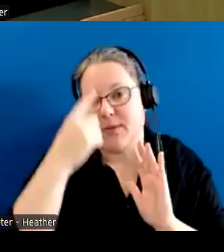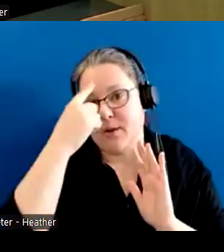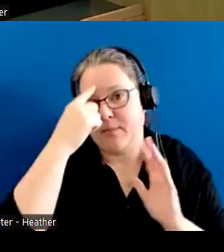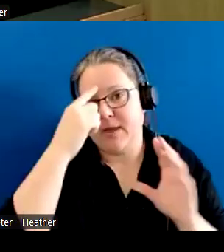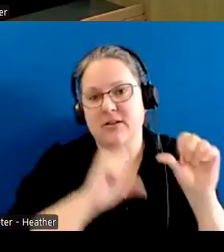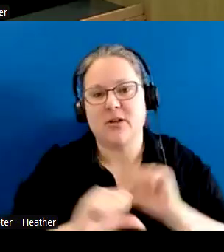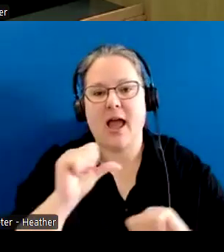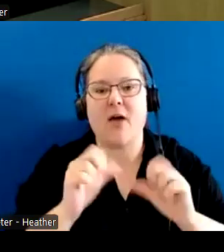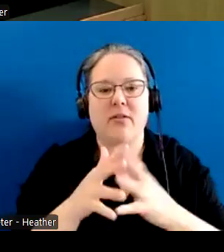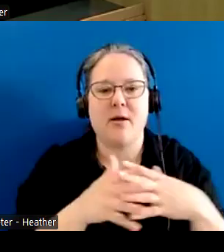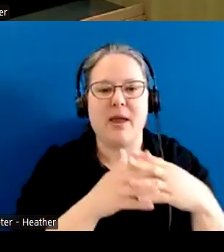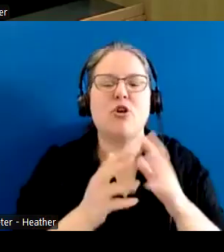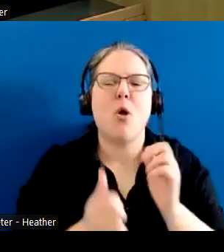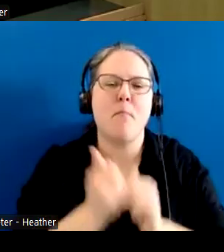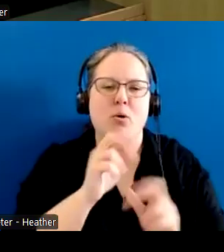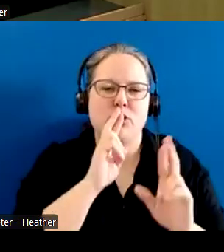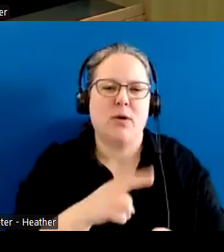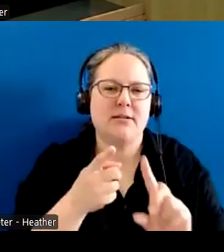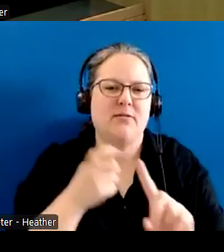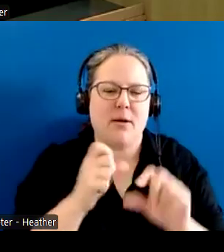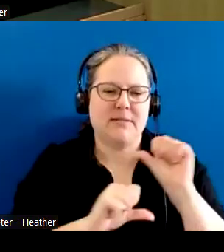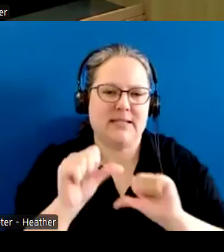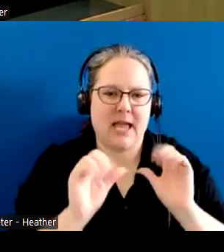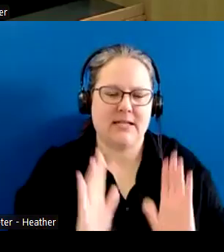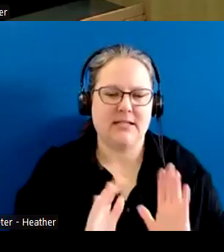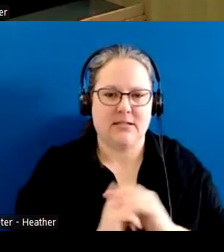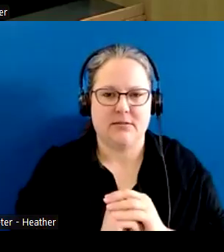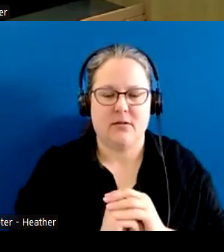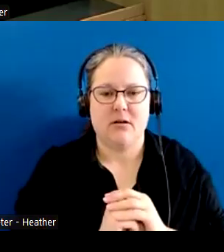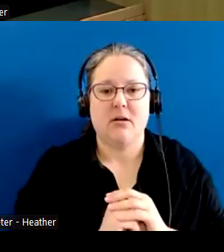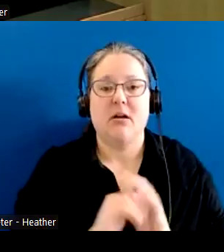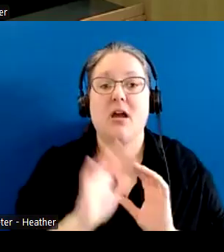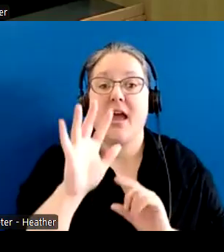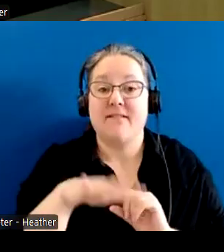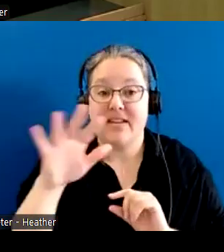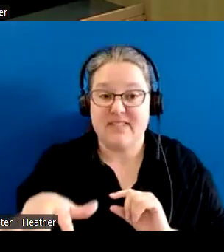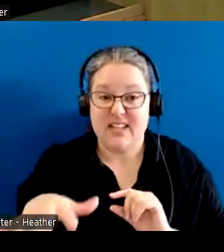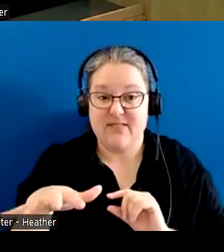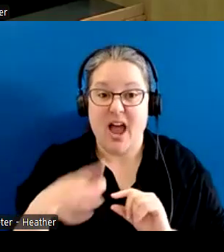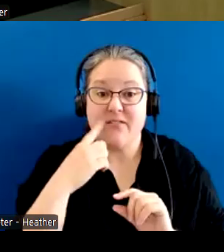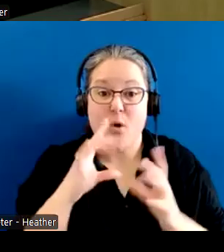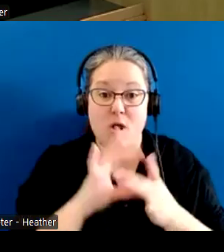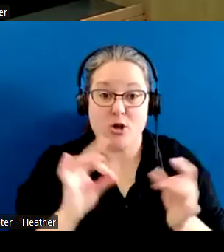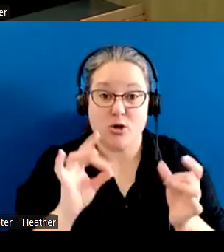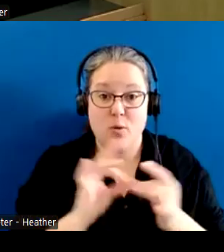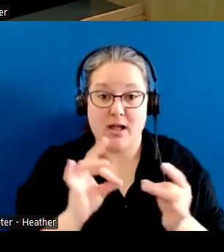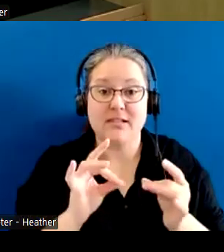came from scientists though. Um uh and 55 for a qualitative study is actually a decent sample